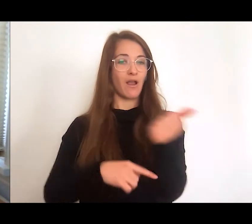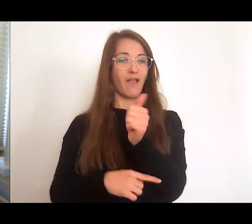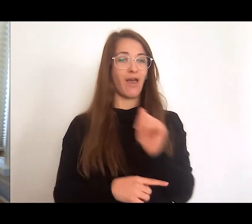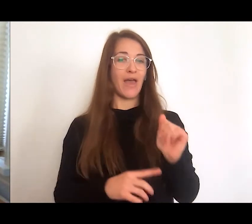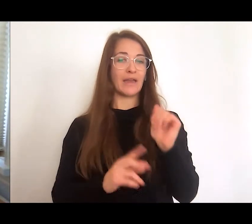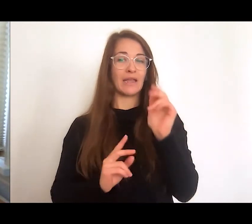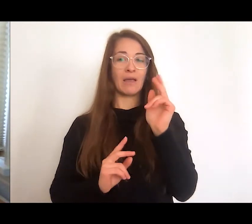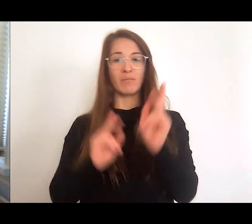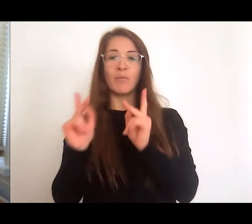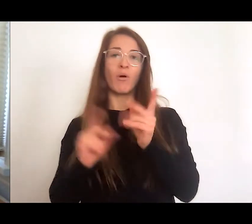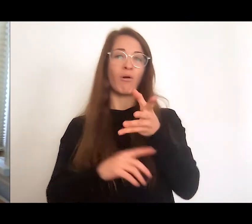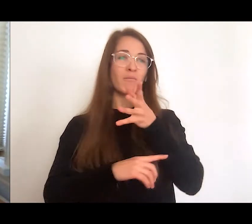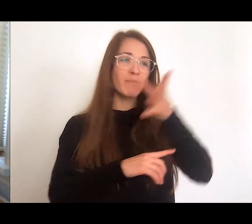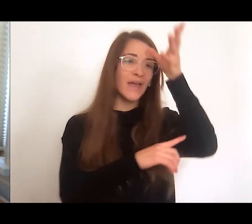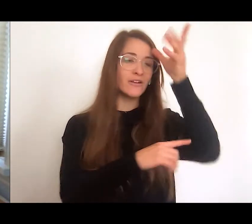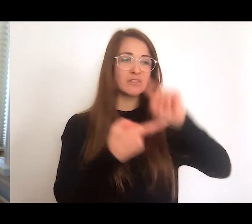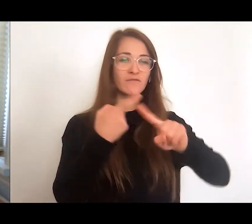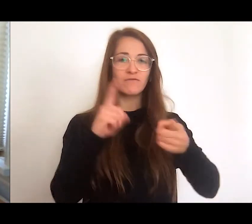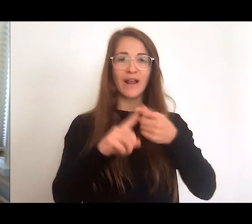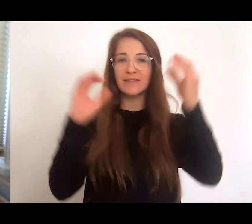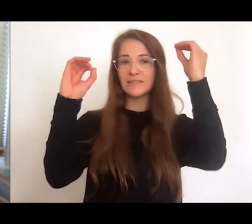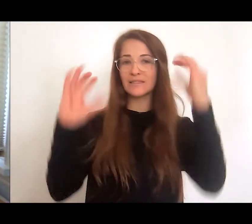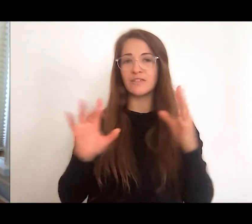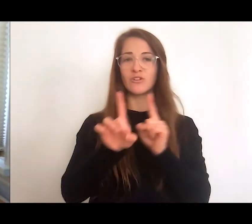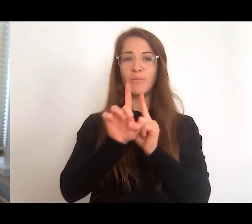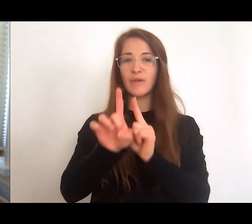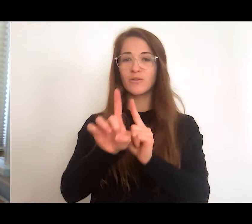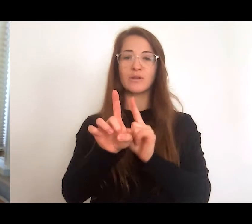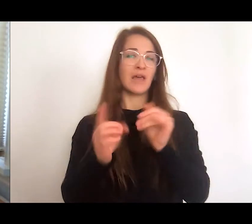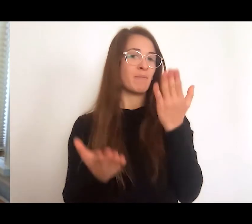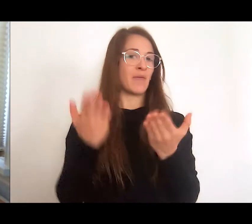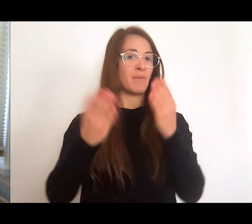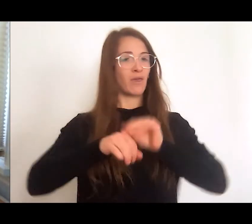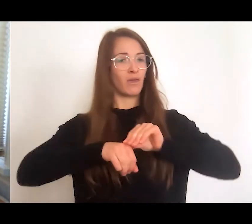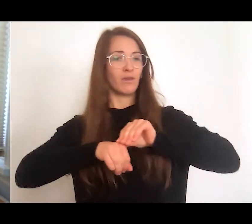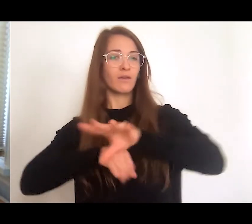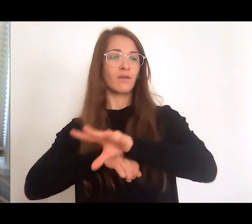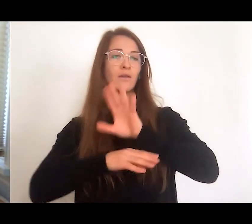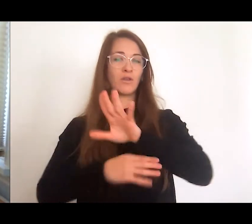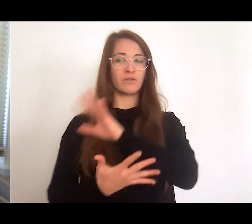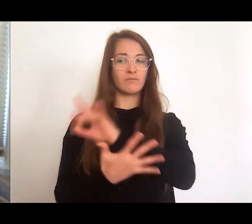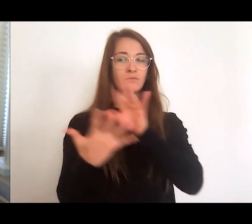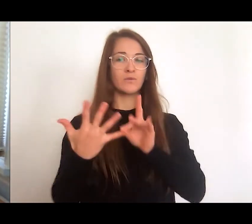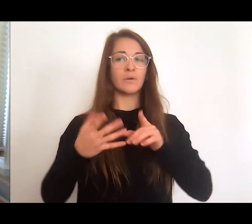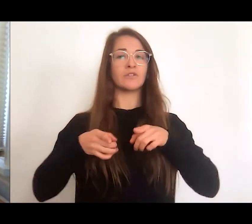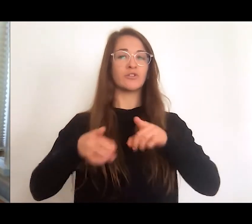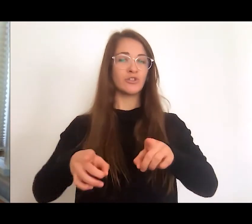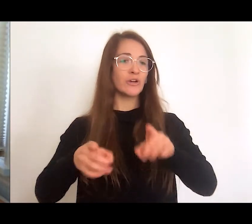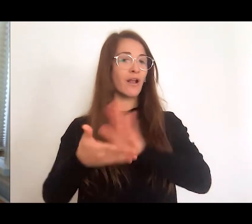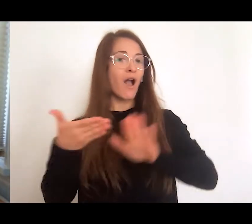TO SHARE ANY PEOPLE, PARENTS, FRIENDS, TEACHERS OR MENTORS THAT MAY HAVE INFLUENCED YOUR